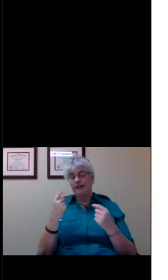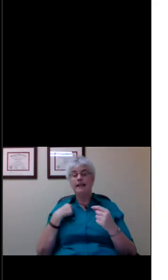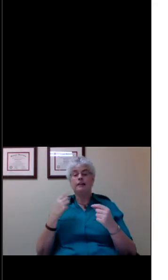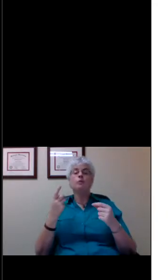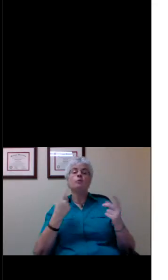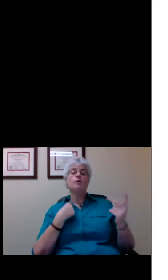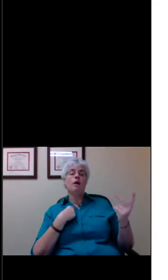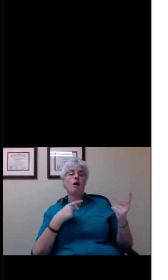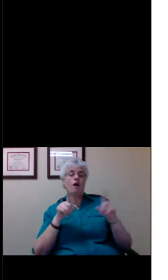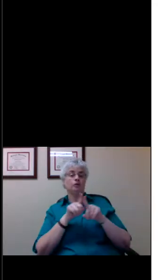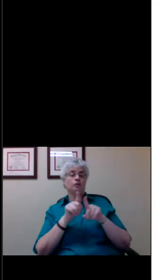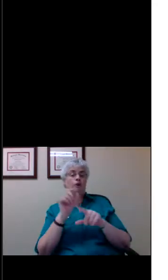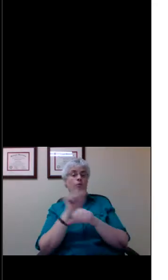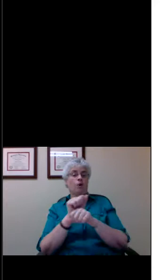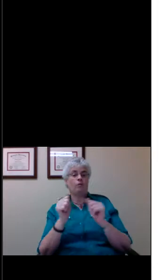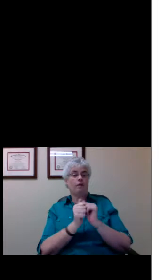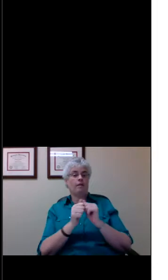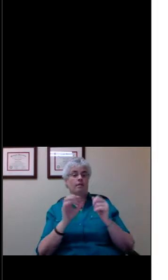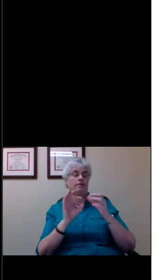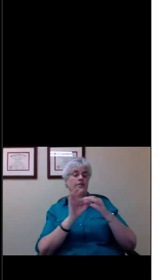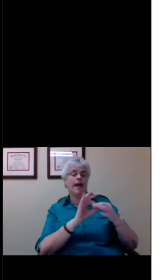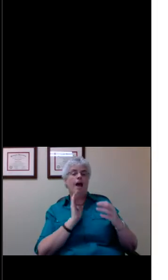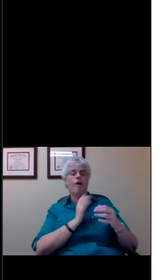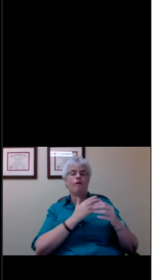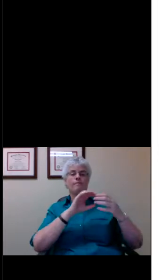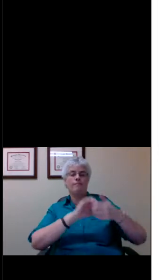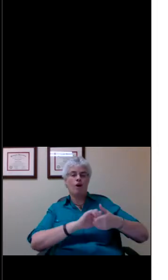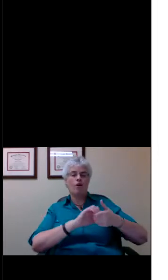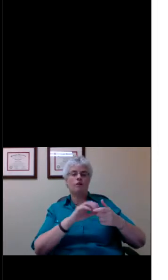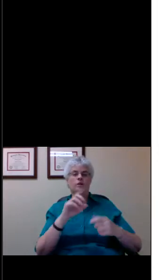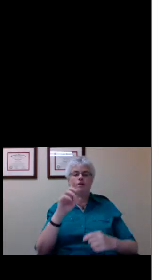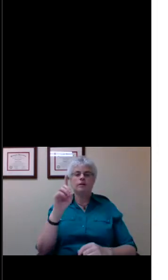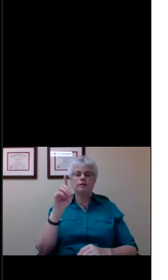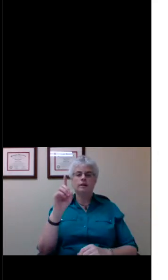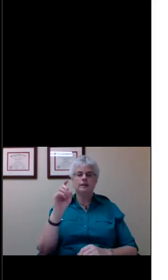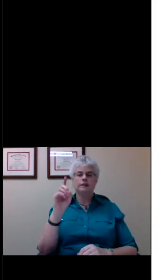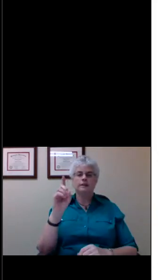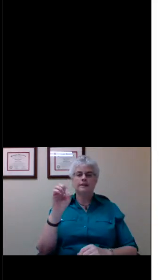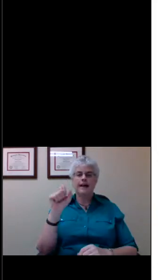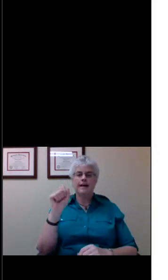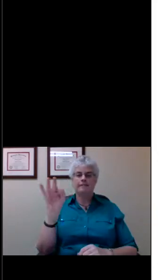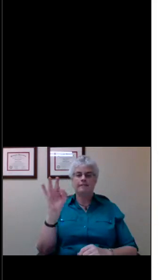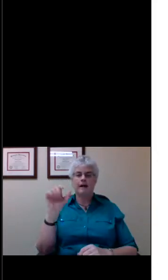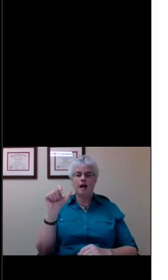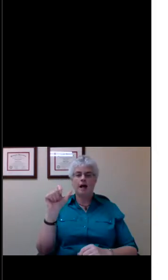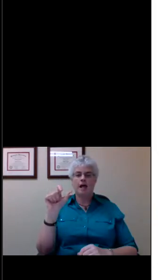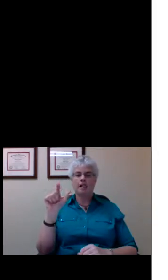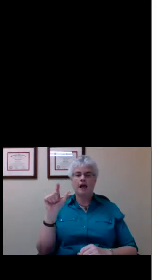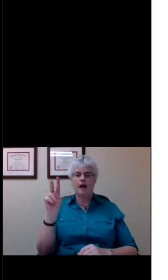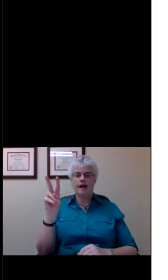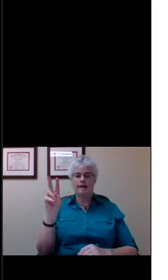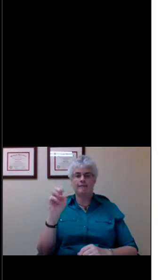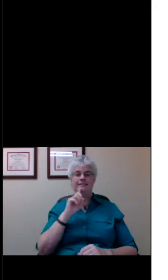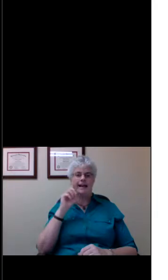Thanks. So what we did was, we also work with our partner, Deaf Alive.